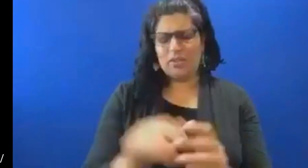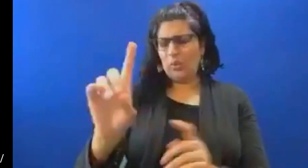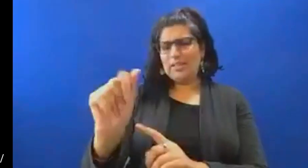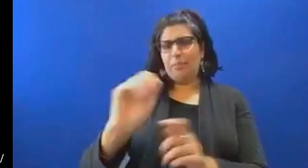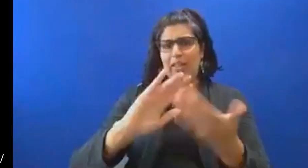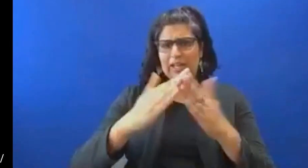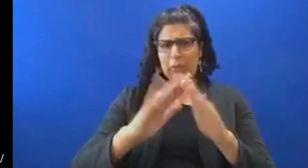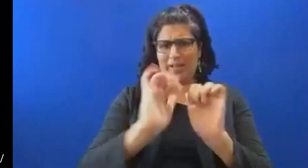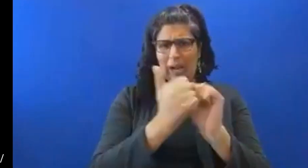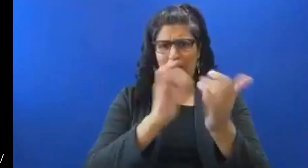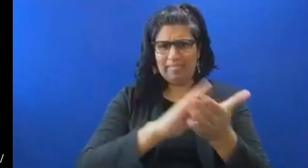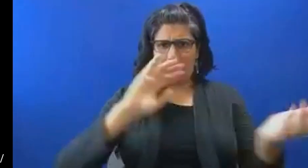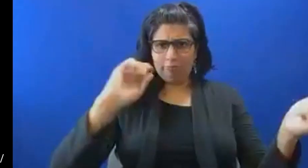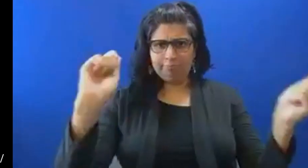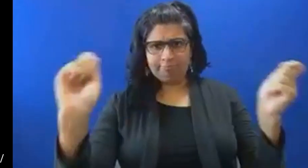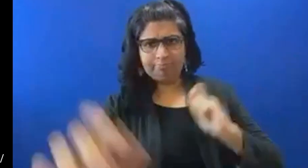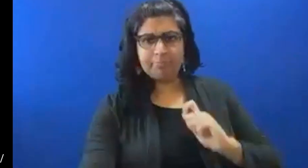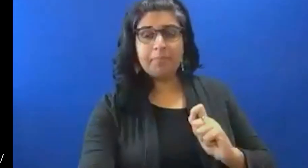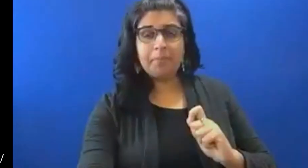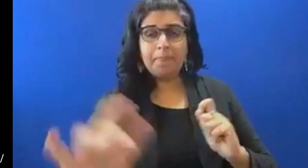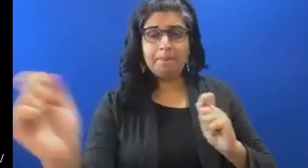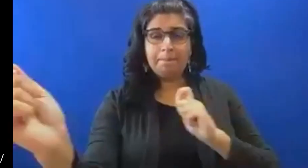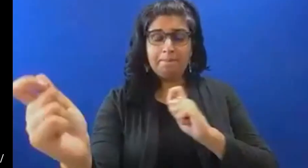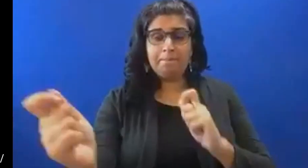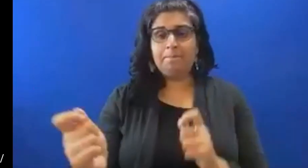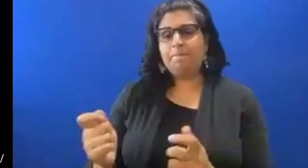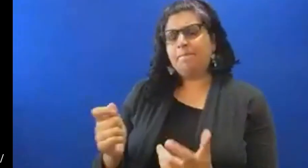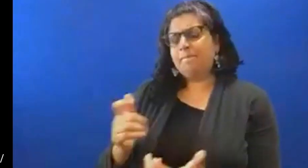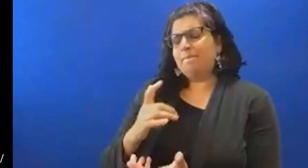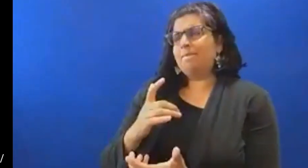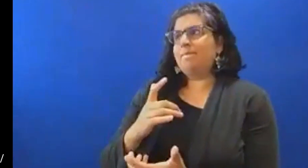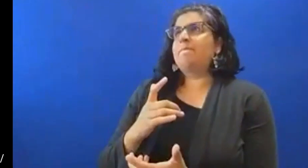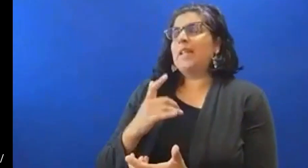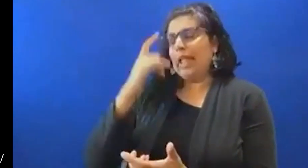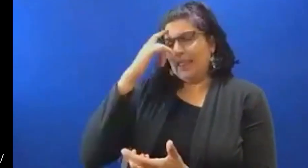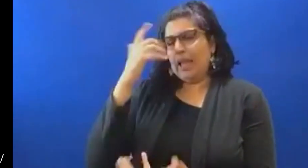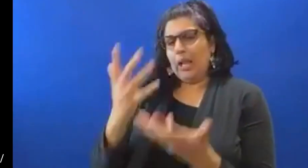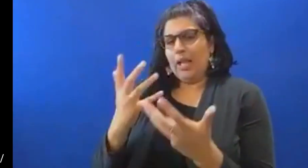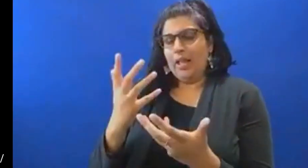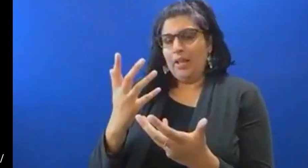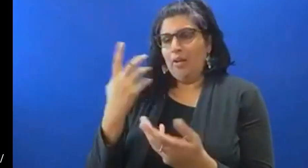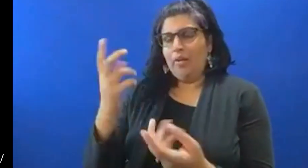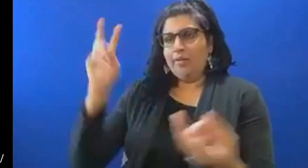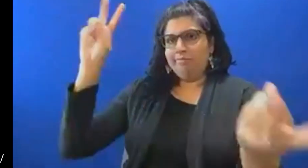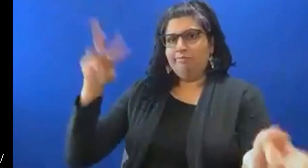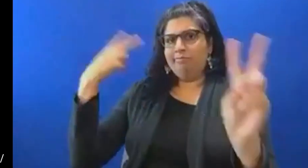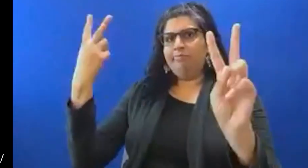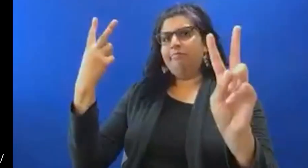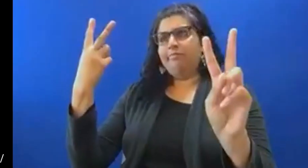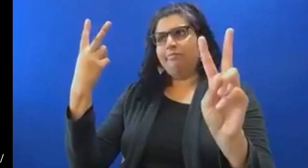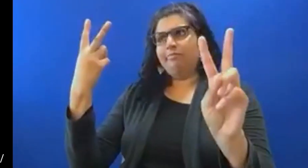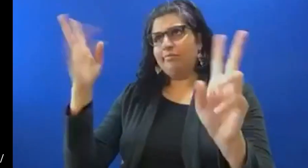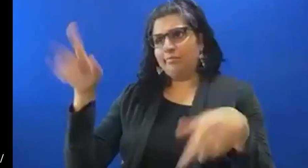I think there has always been this misconception that when the Americans with